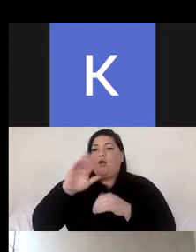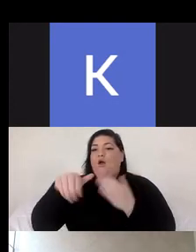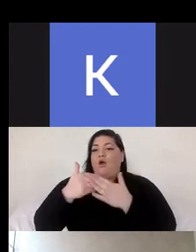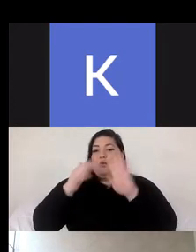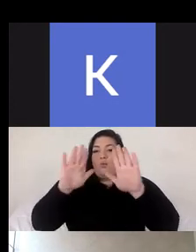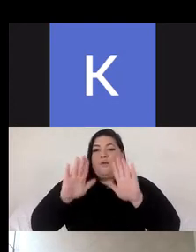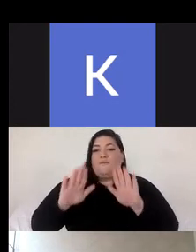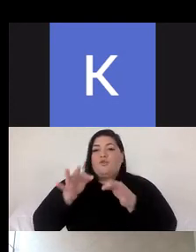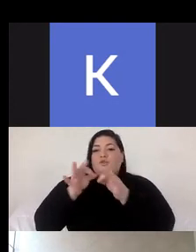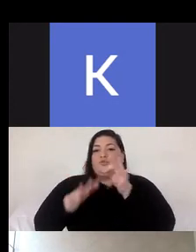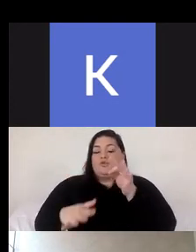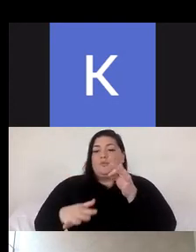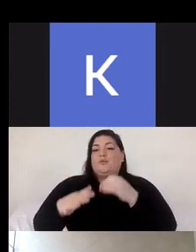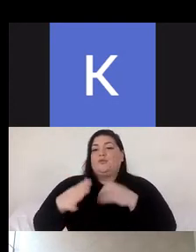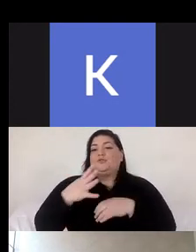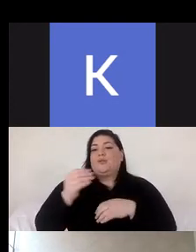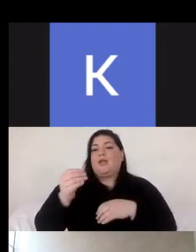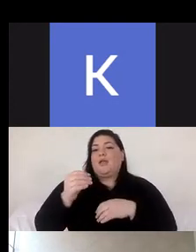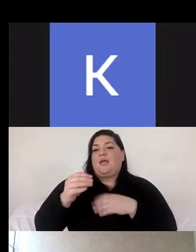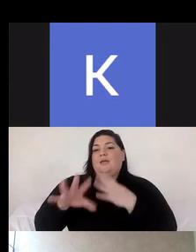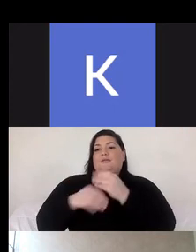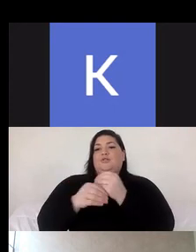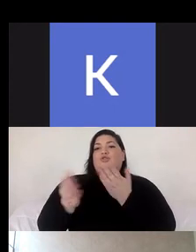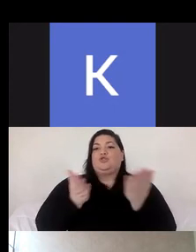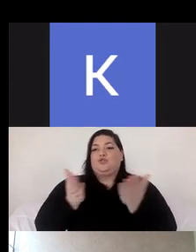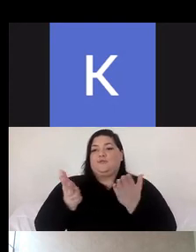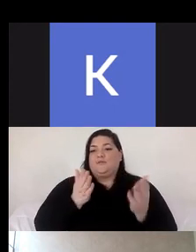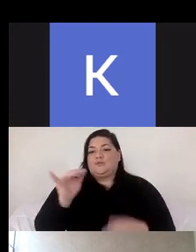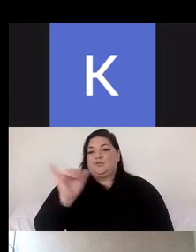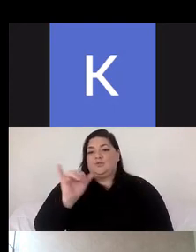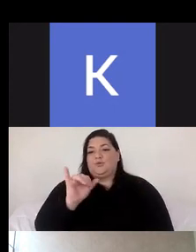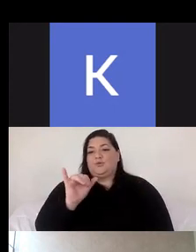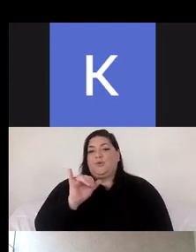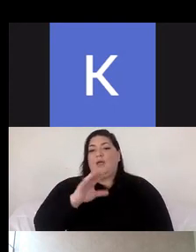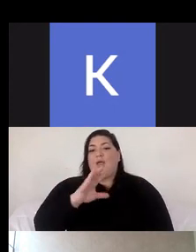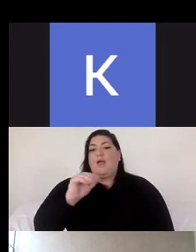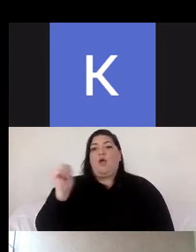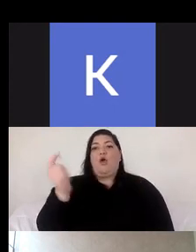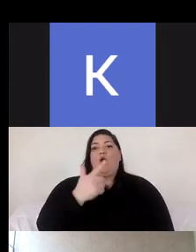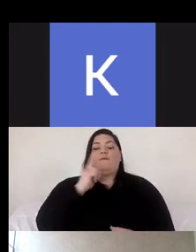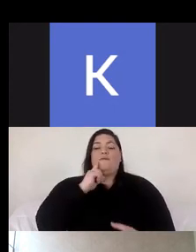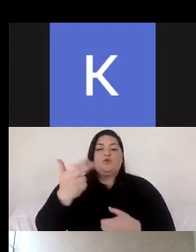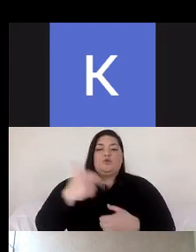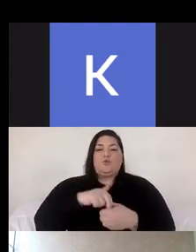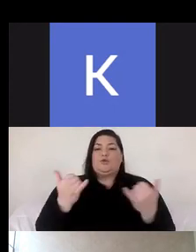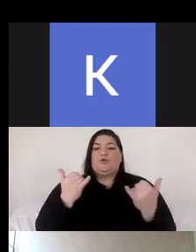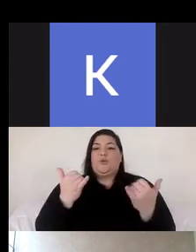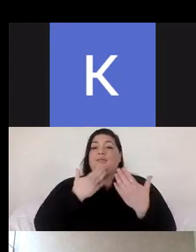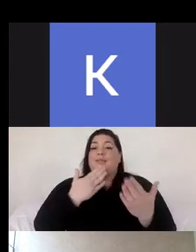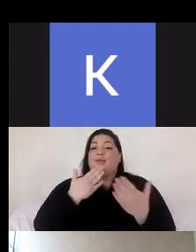and translators and additional services. But also to all of you for joining us. Thank you.